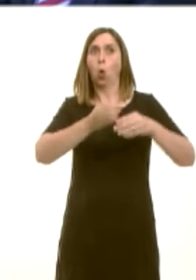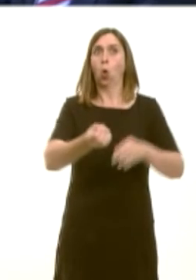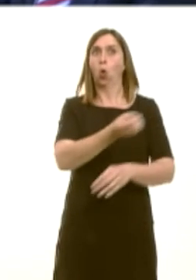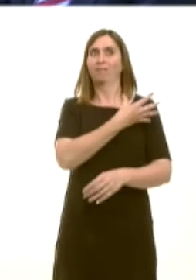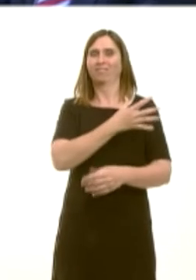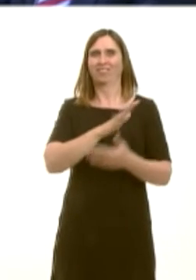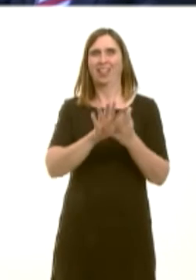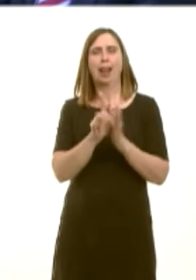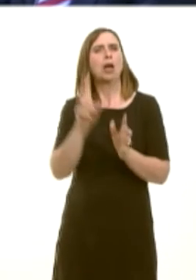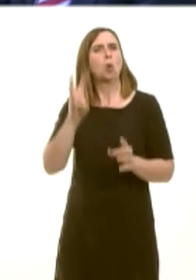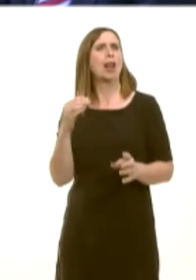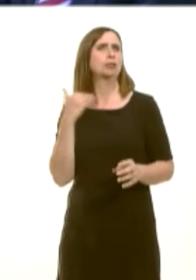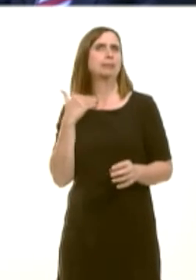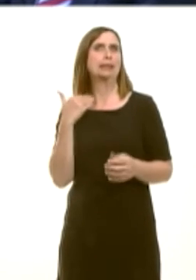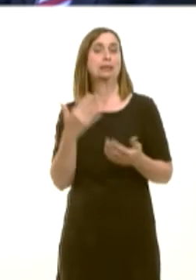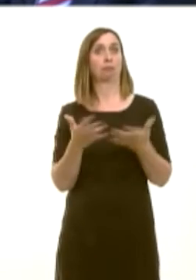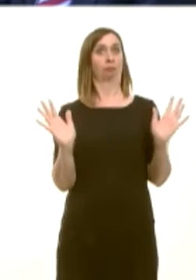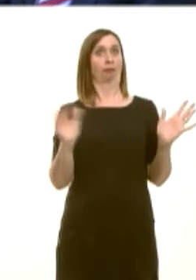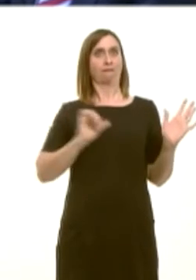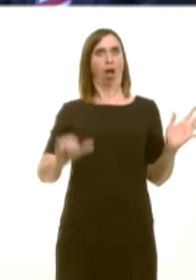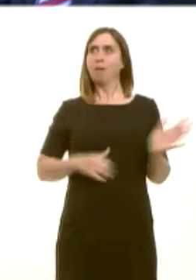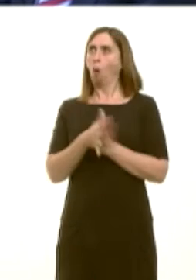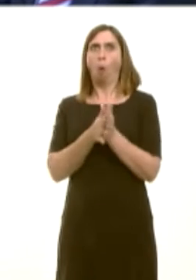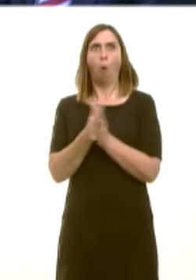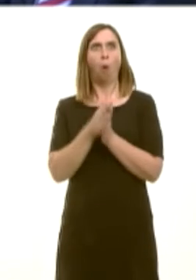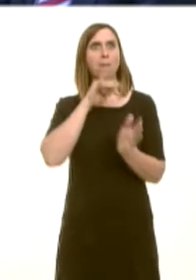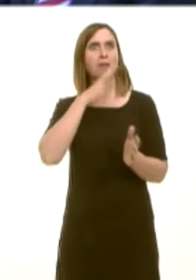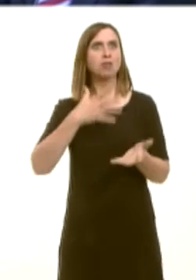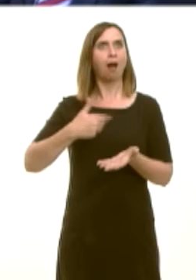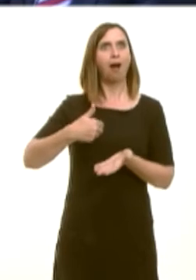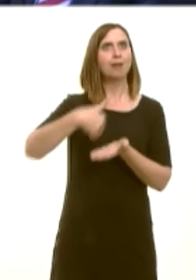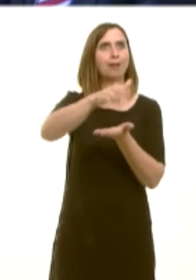of Welsh meat, would be enormously helpful to our farmers. That saidóIíve said it before